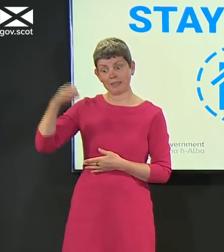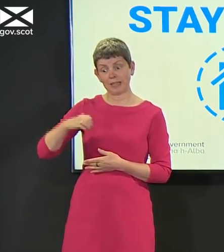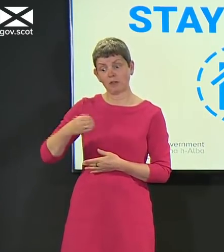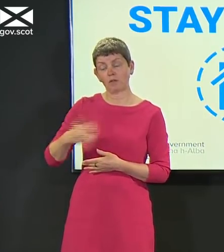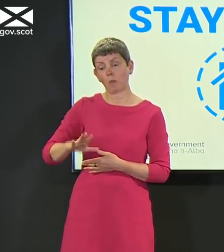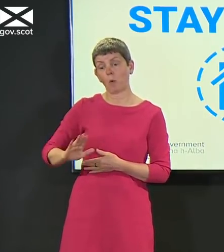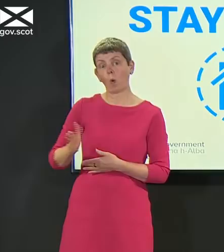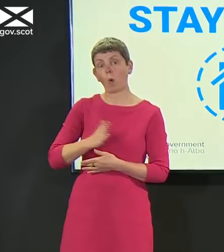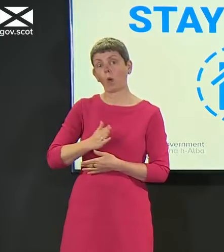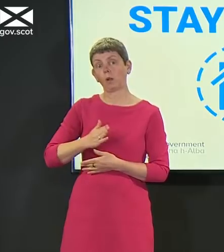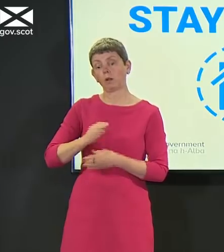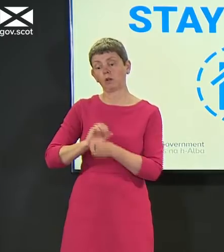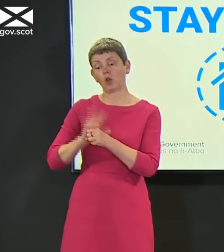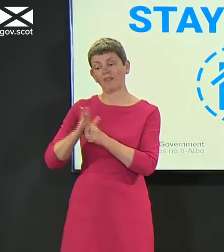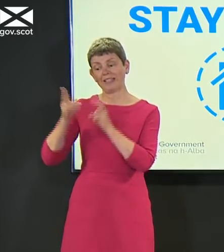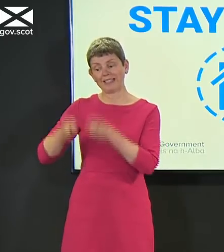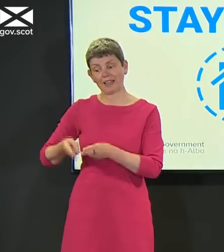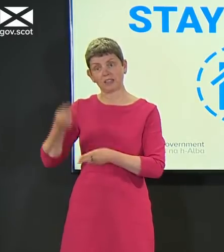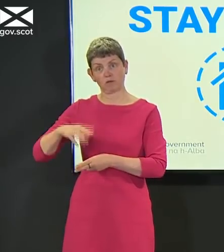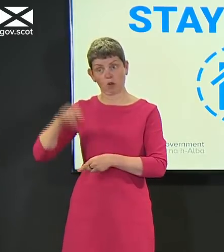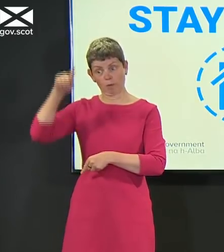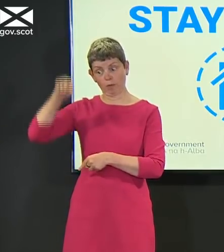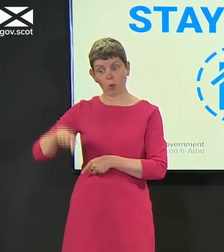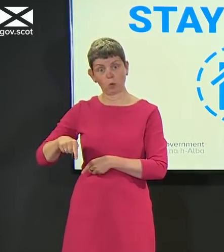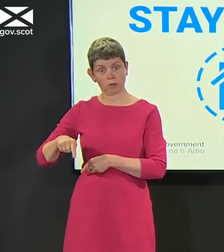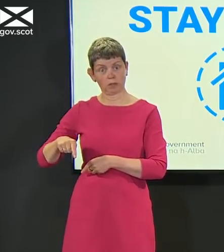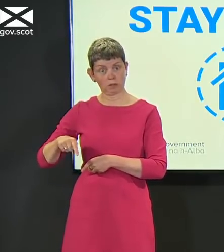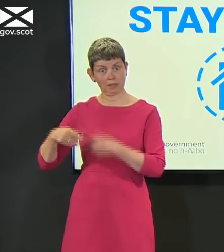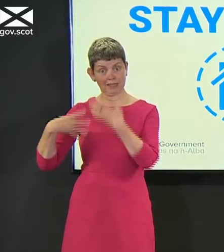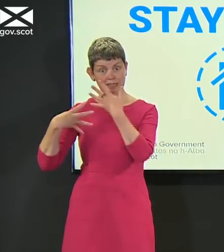these groups so we've effectively met that target of offering everybody the vaccine some people will